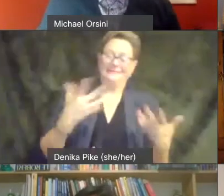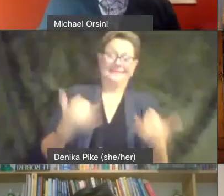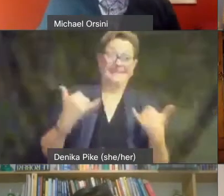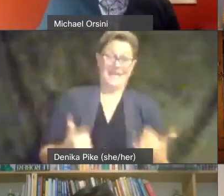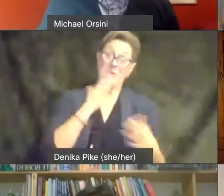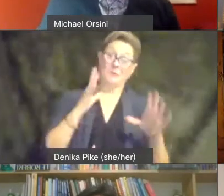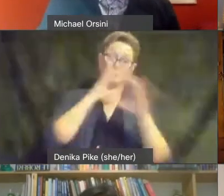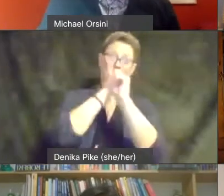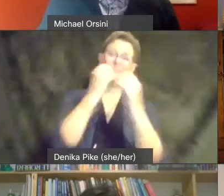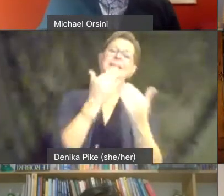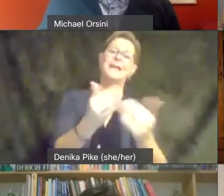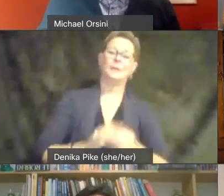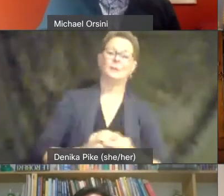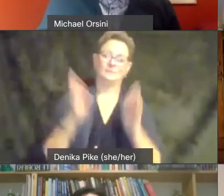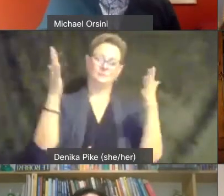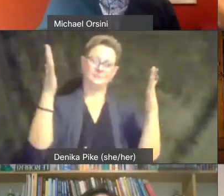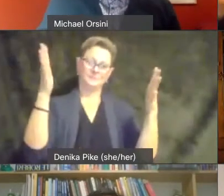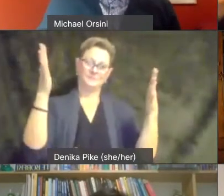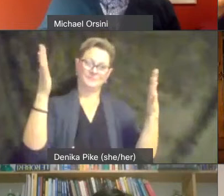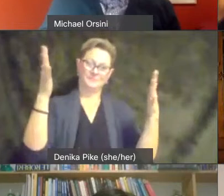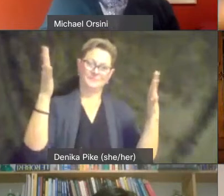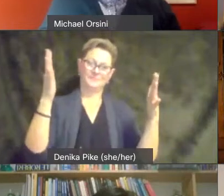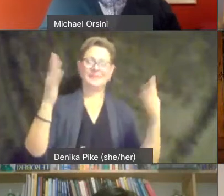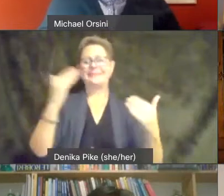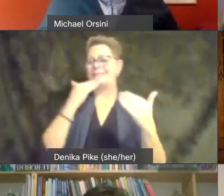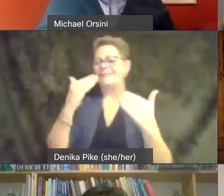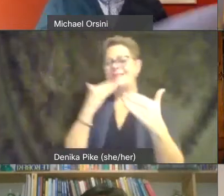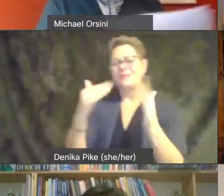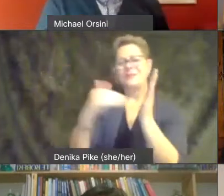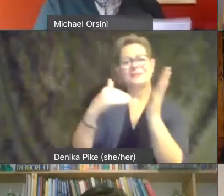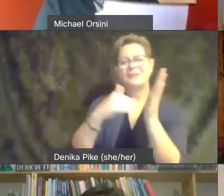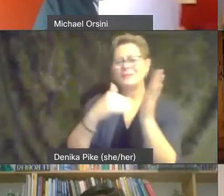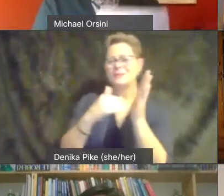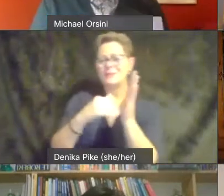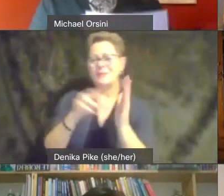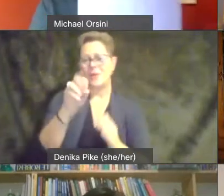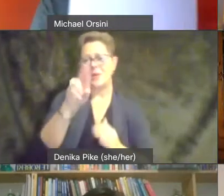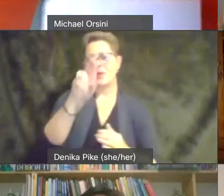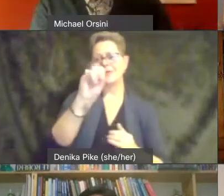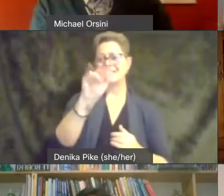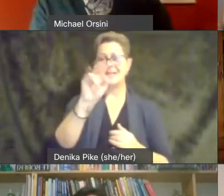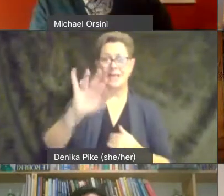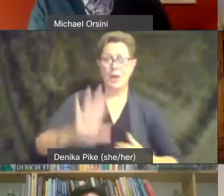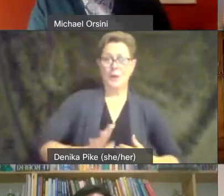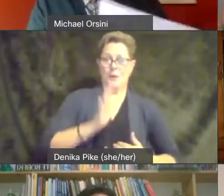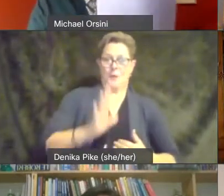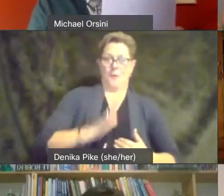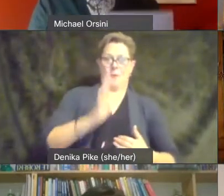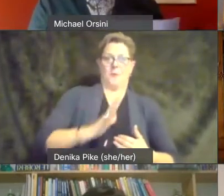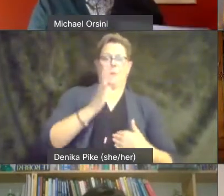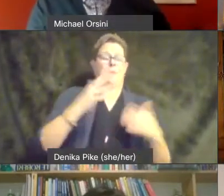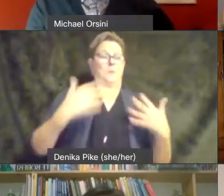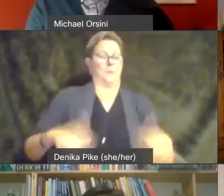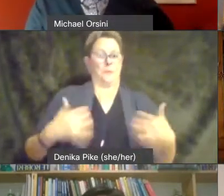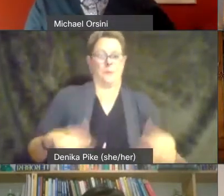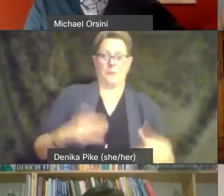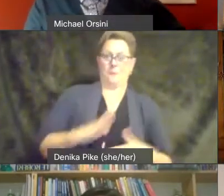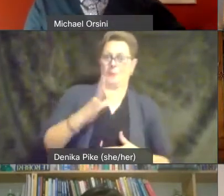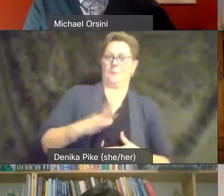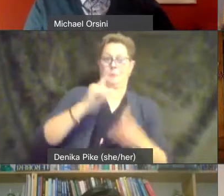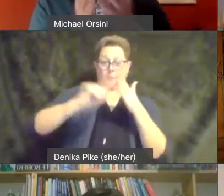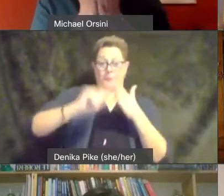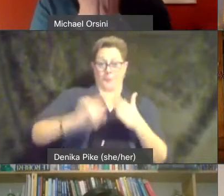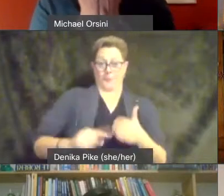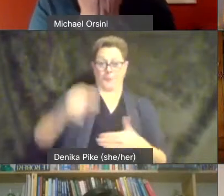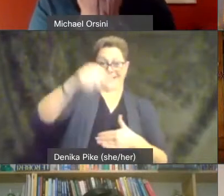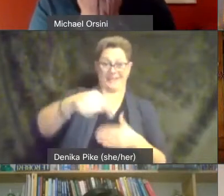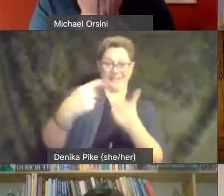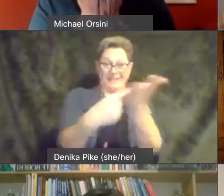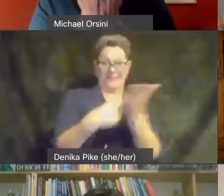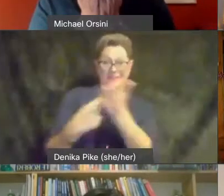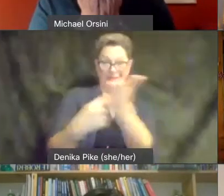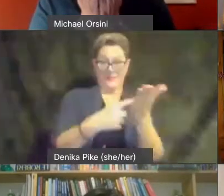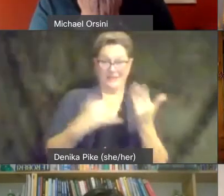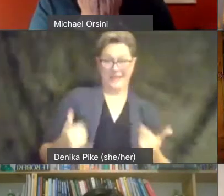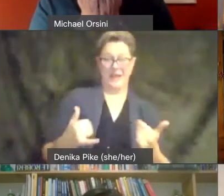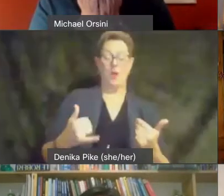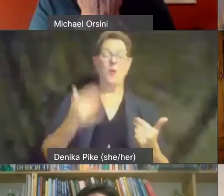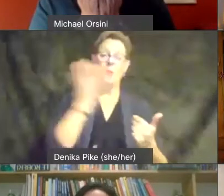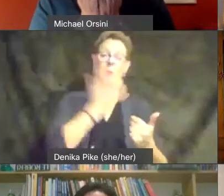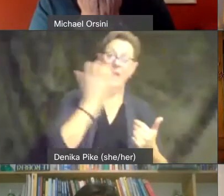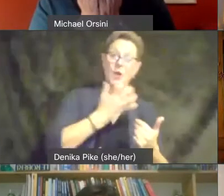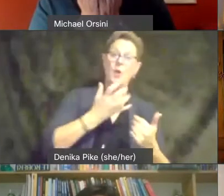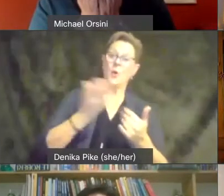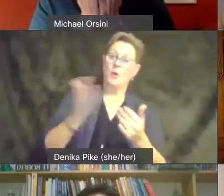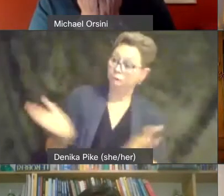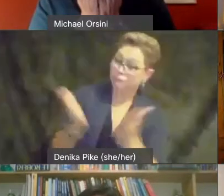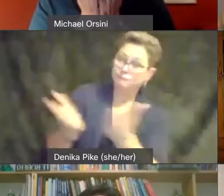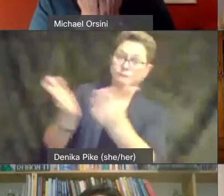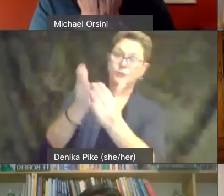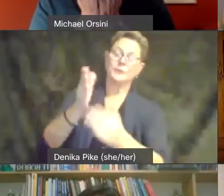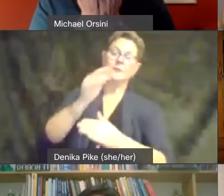Thank you thank you so much Dr that was such a sophisticated a nuanced critique of this really prevailing dialogue that we have in society that promotes resilience as the main goal as our end